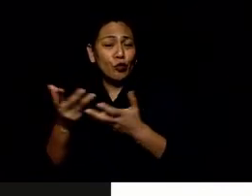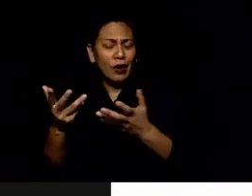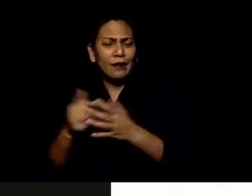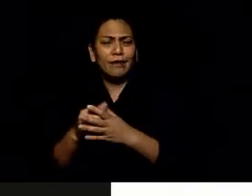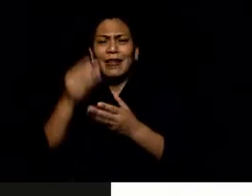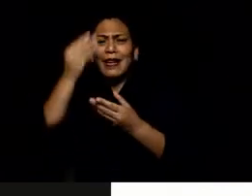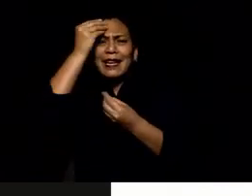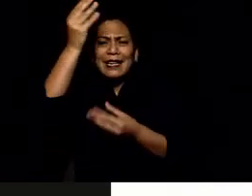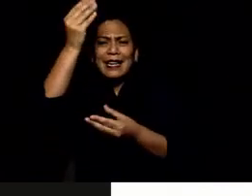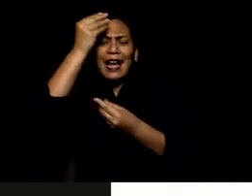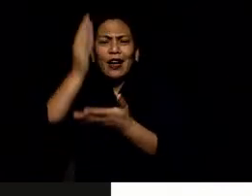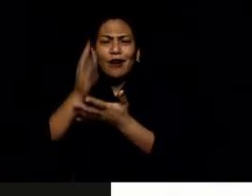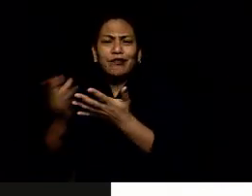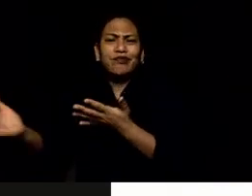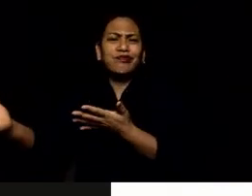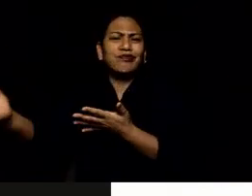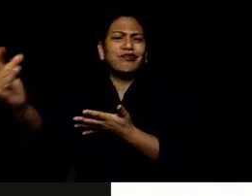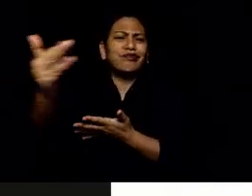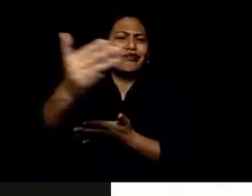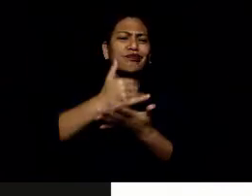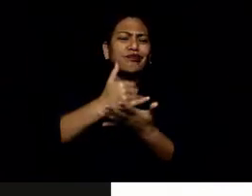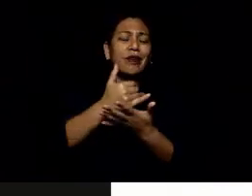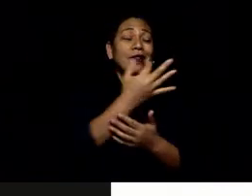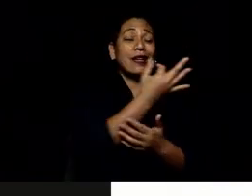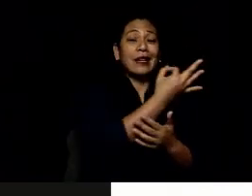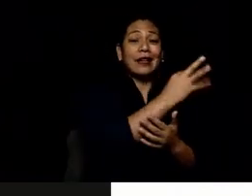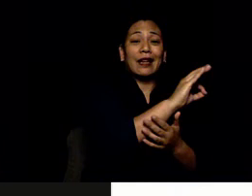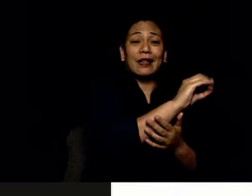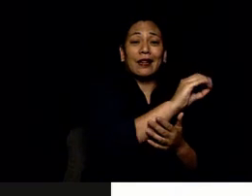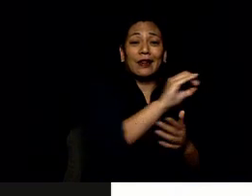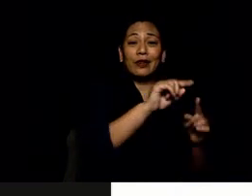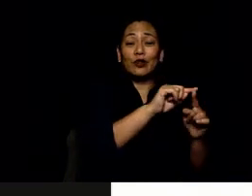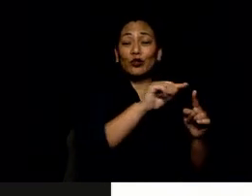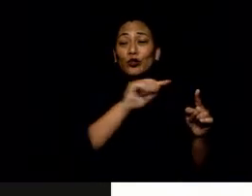From 1900 to about the late1960s.